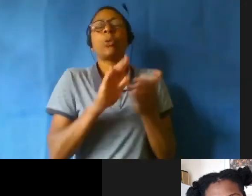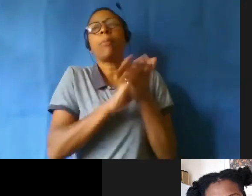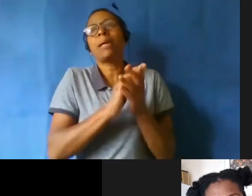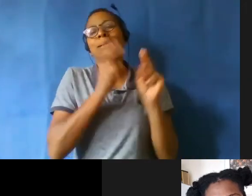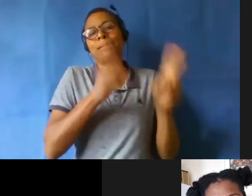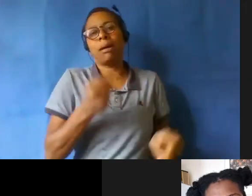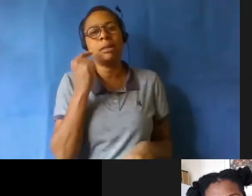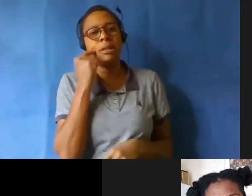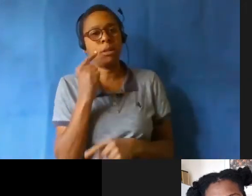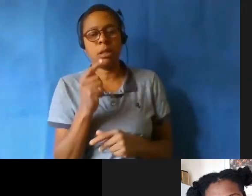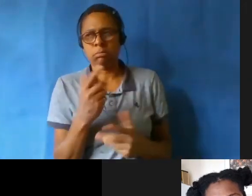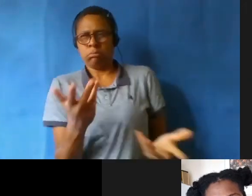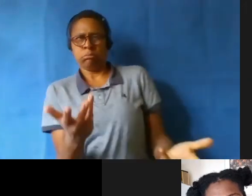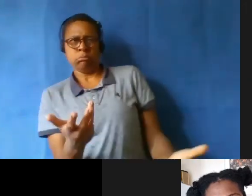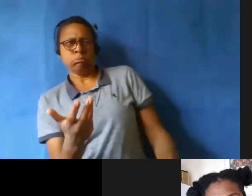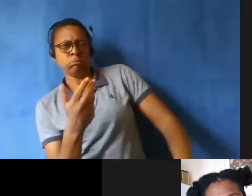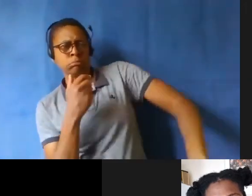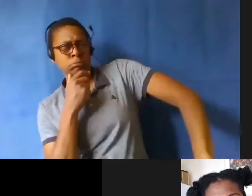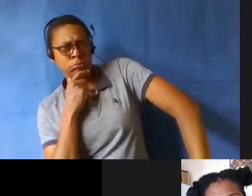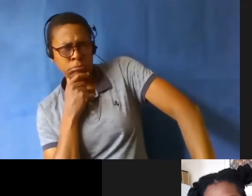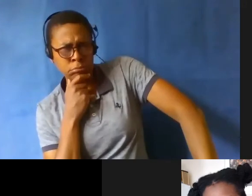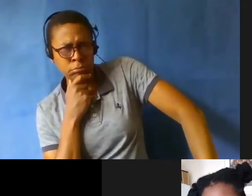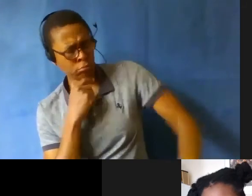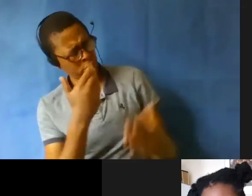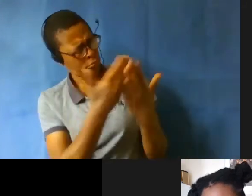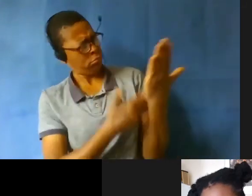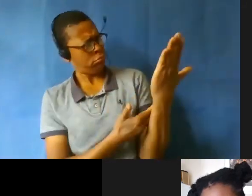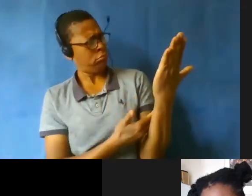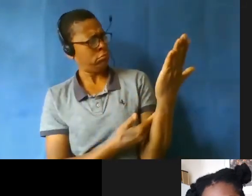the fact that it wasn't the fact that George had a knee placed on his neck